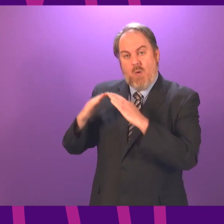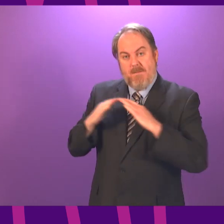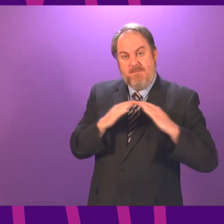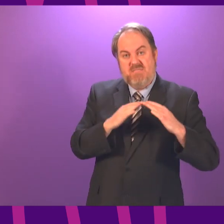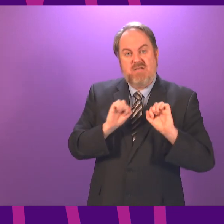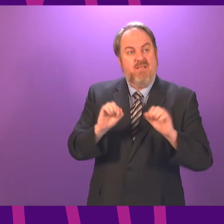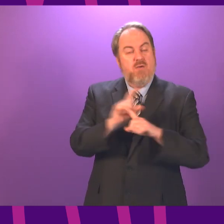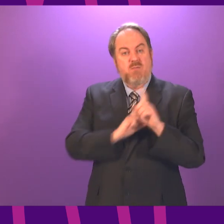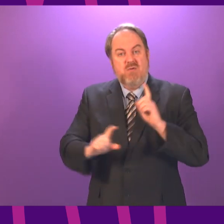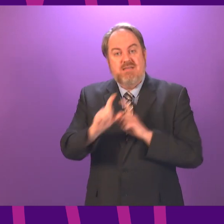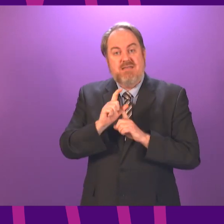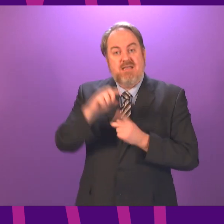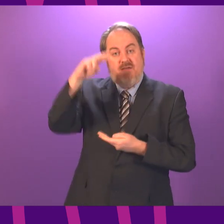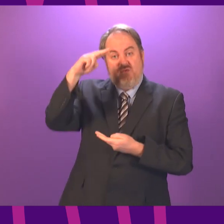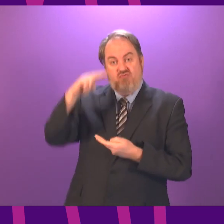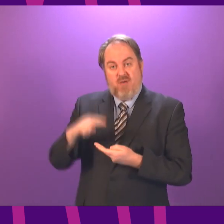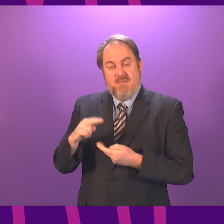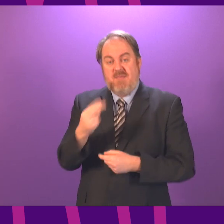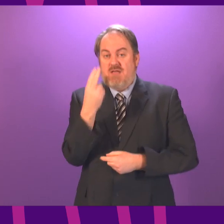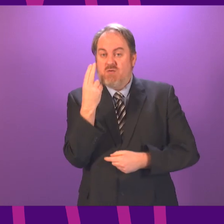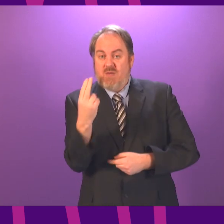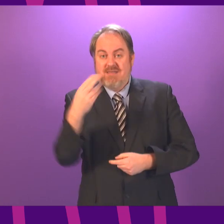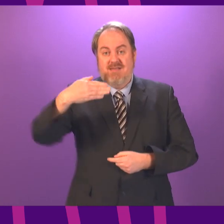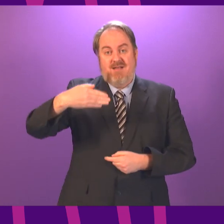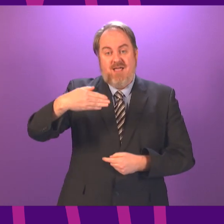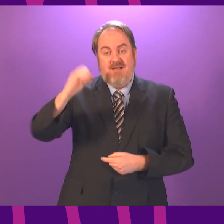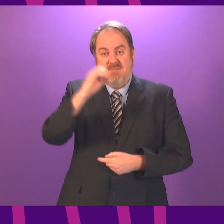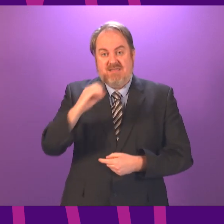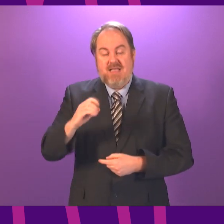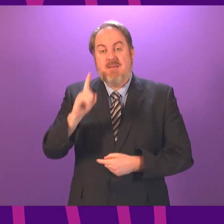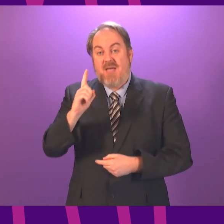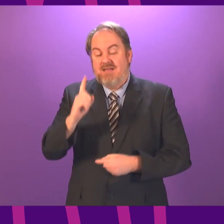settings has fallen by 29 per cent. However, the number of deaths in care homes, which